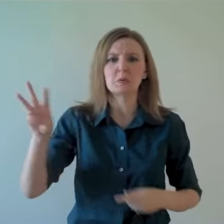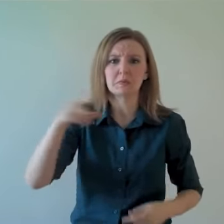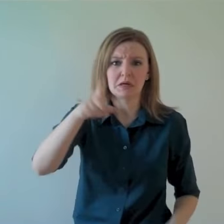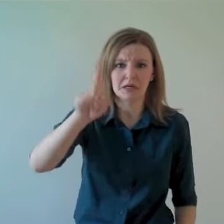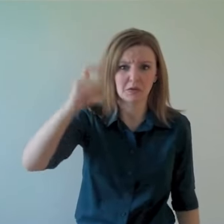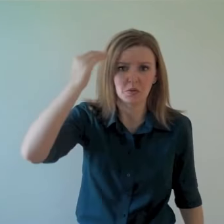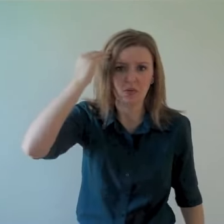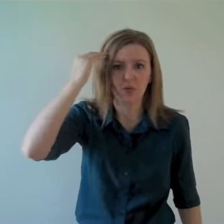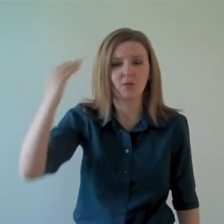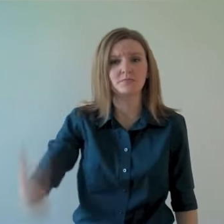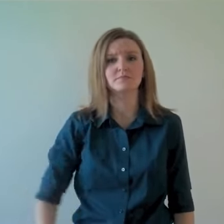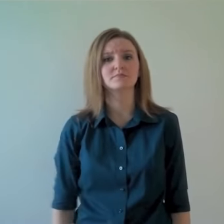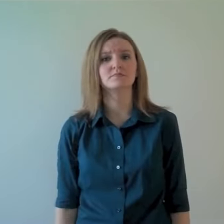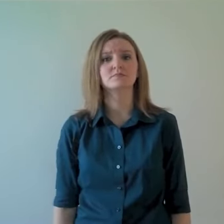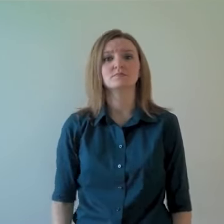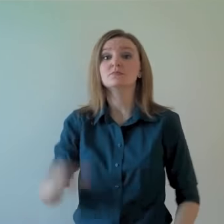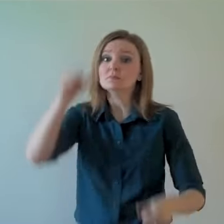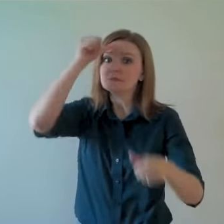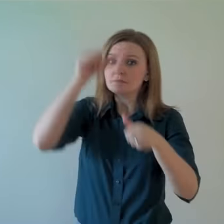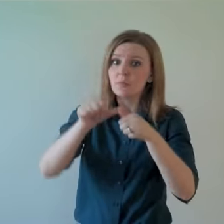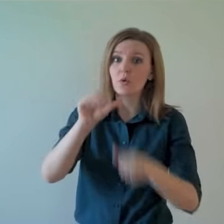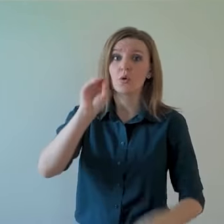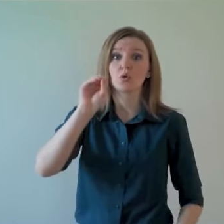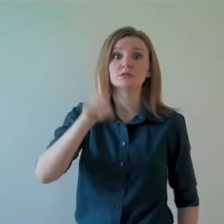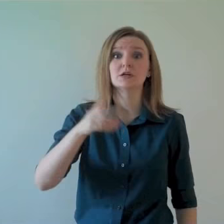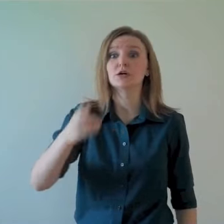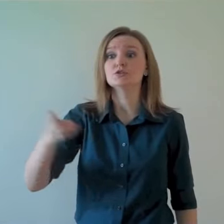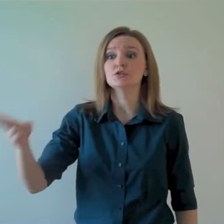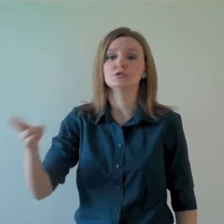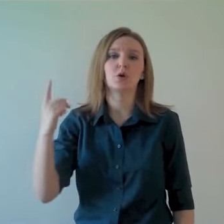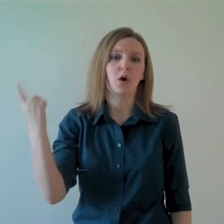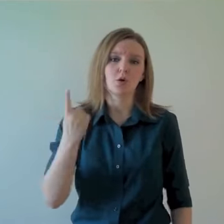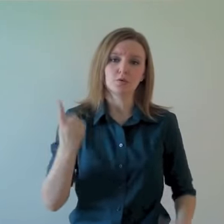you will find a list of websites with information that you need to know.